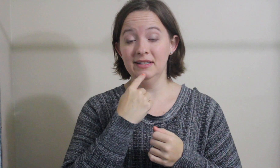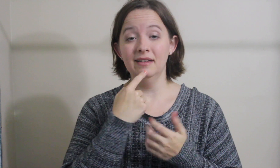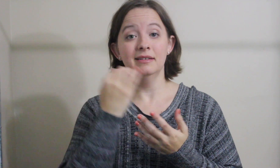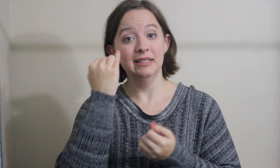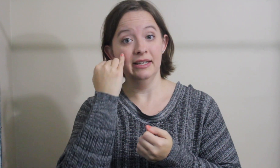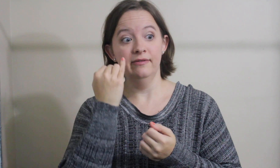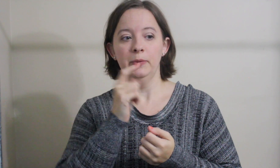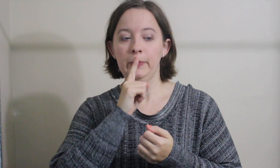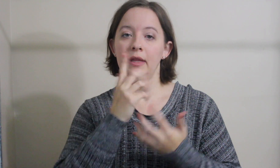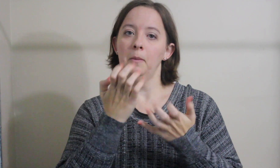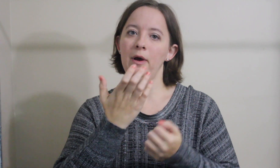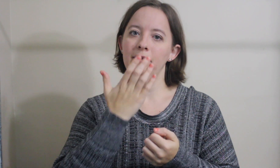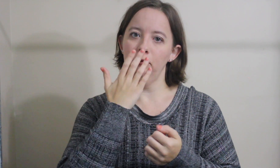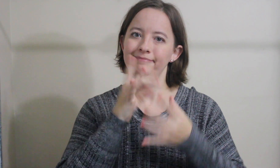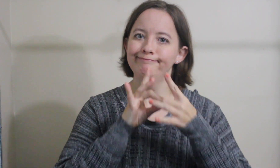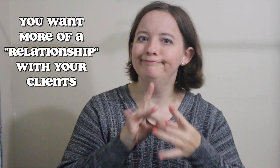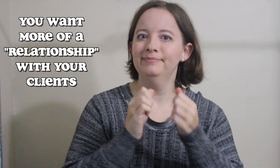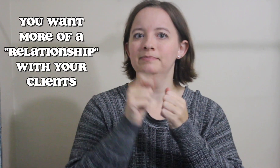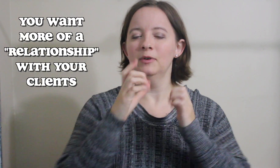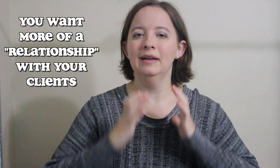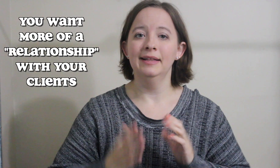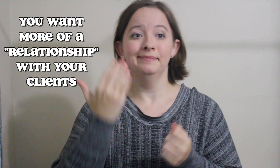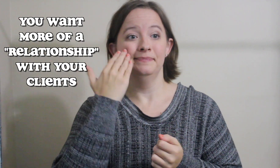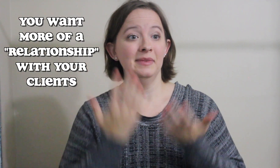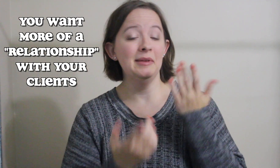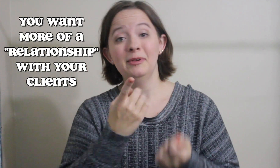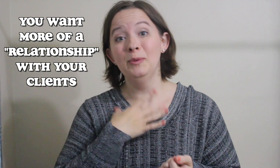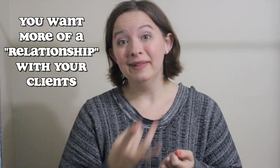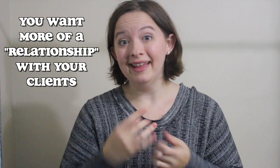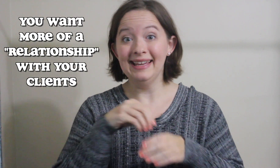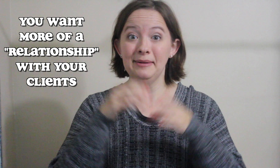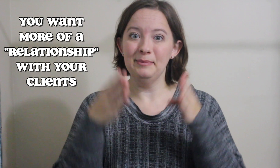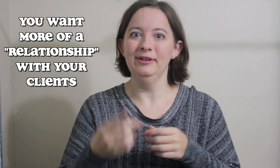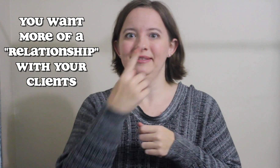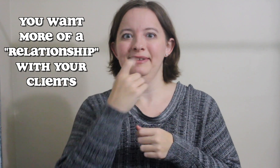Okay, last thing I would say is if you want that sort of relationship with your client.